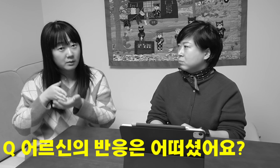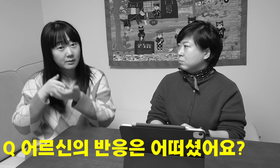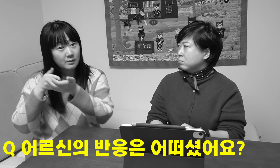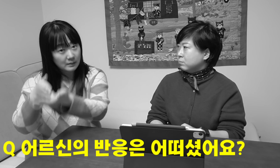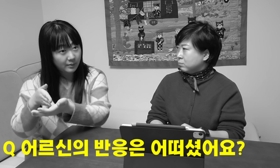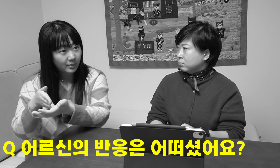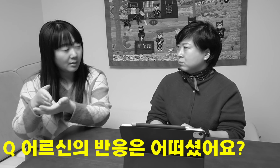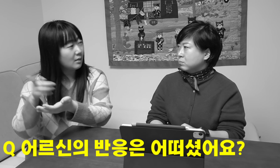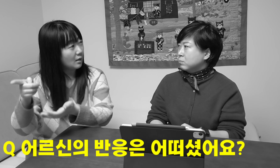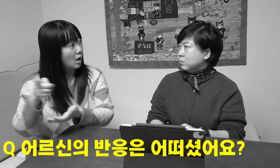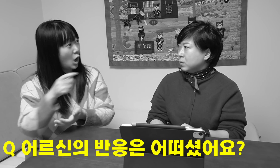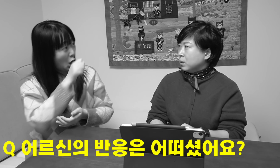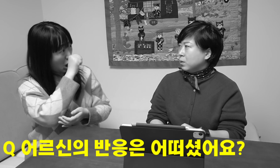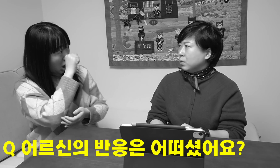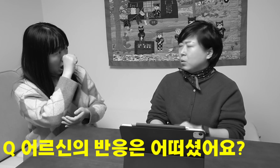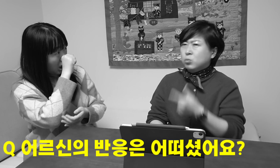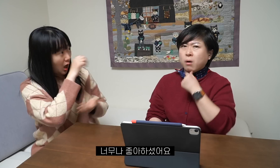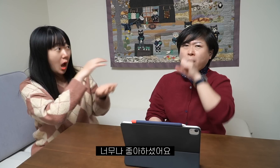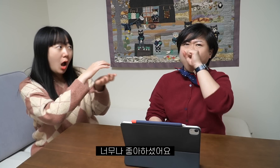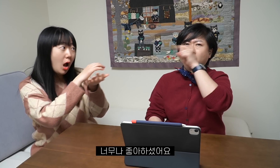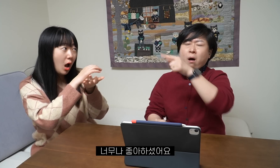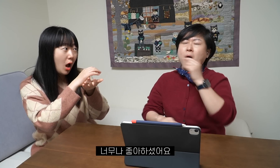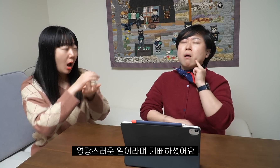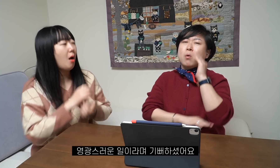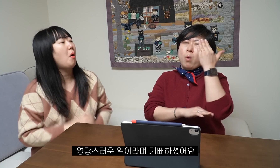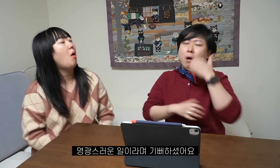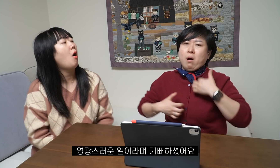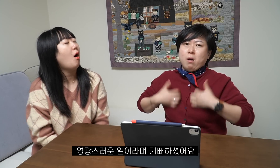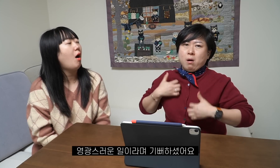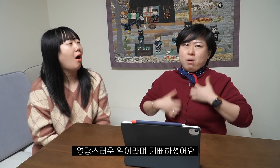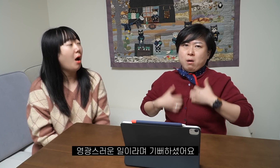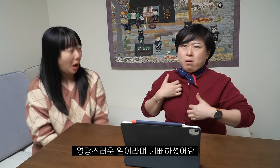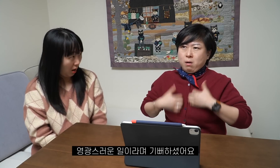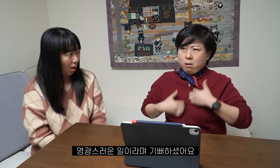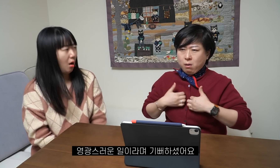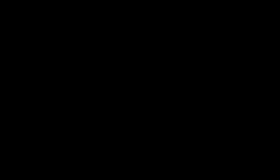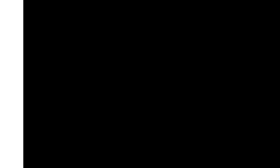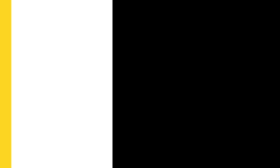and use it as an interview or thesis material? He really liked it. He rejoiced, saying it was an honor.